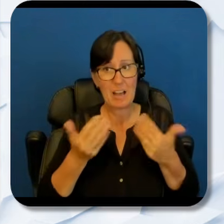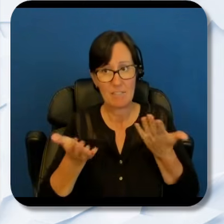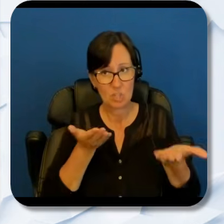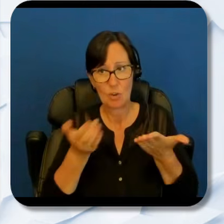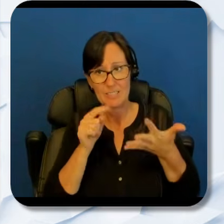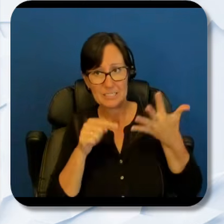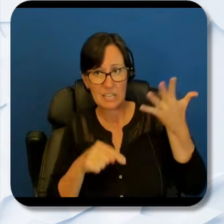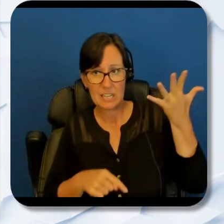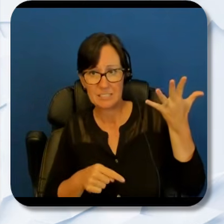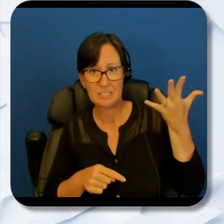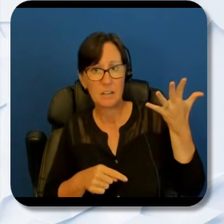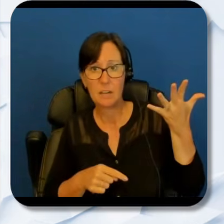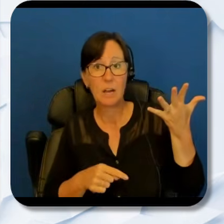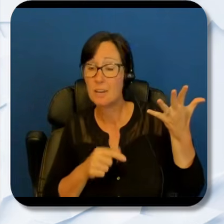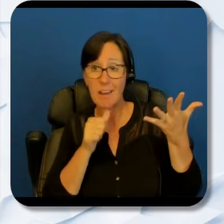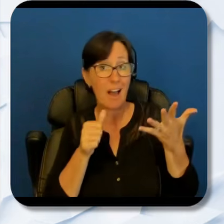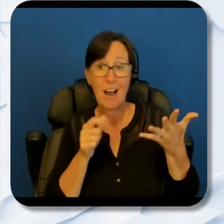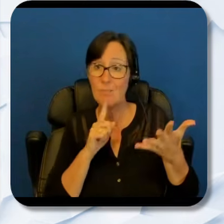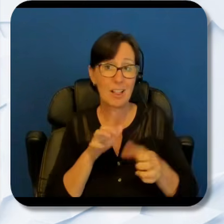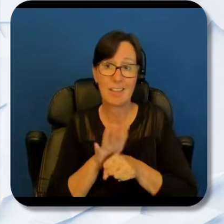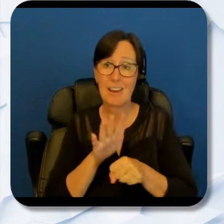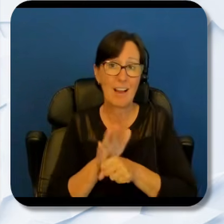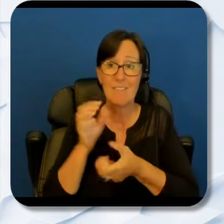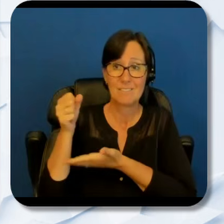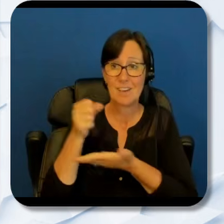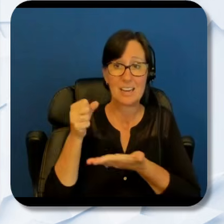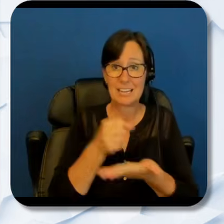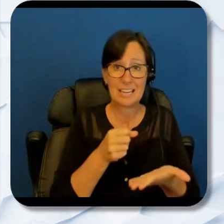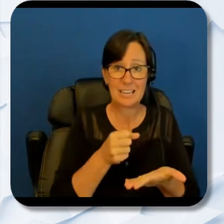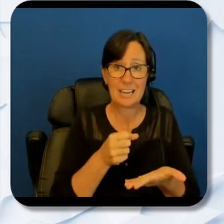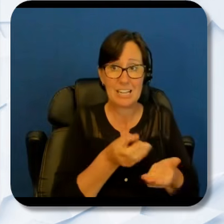there was an appropriate share of funding dedicated to those homeless students,